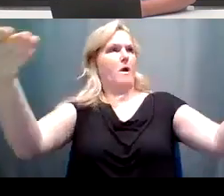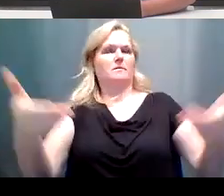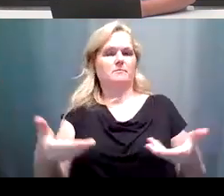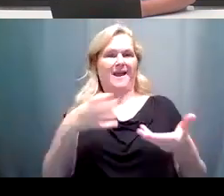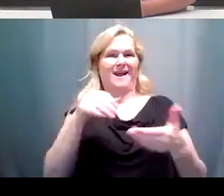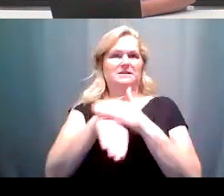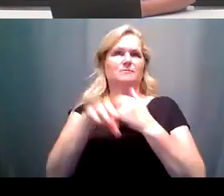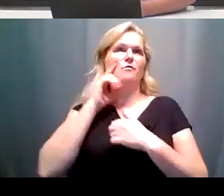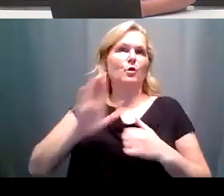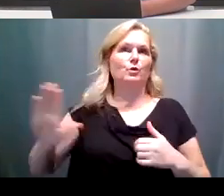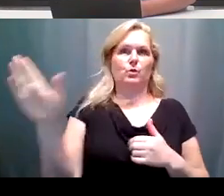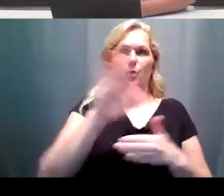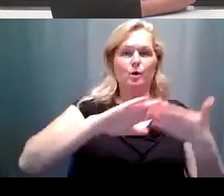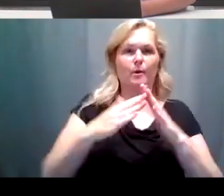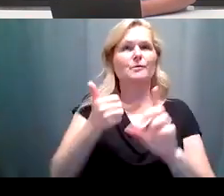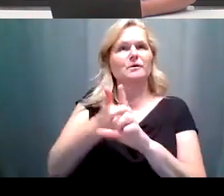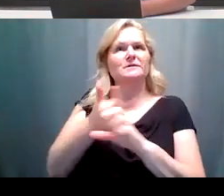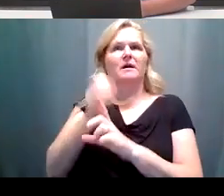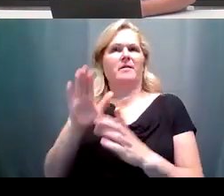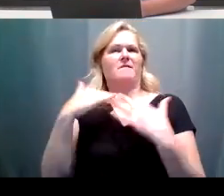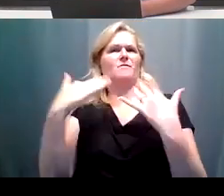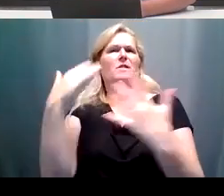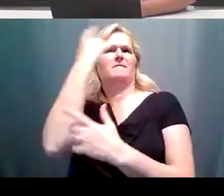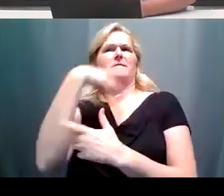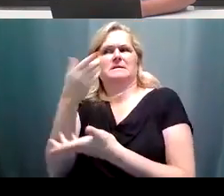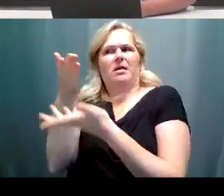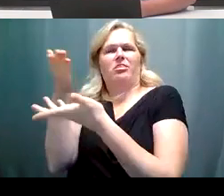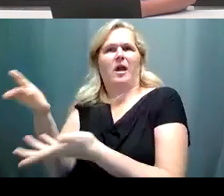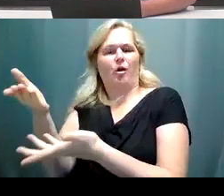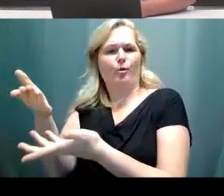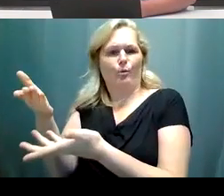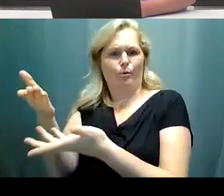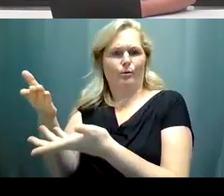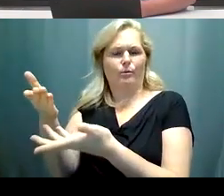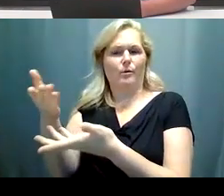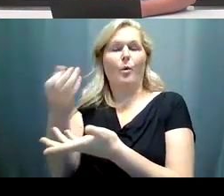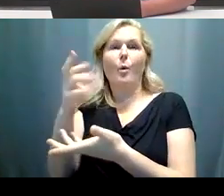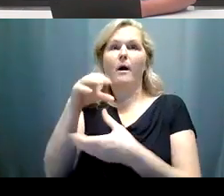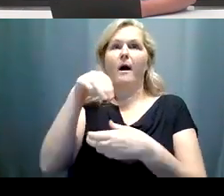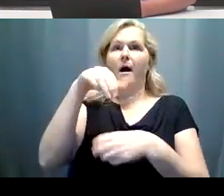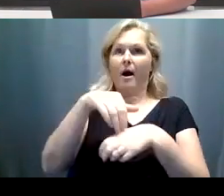By being a friendly face at the polling station or Elections Canada office, you help other people